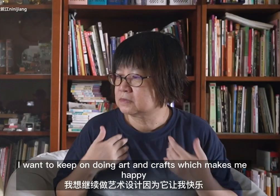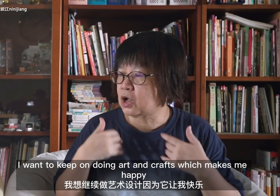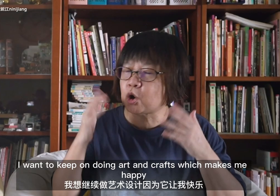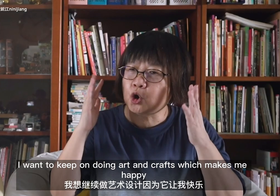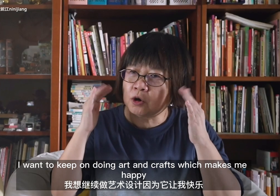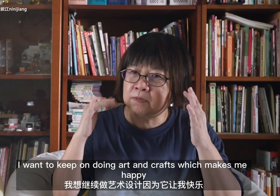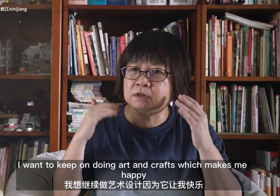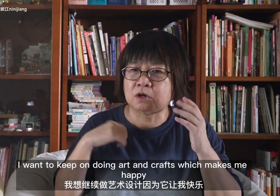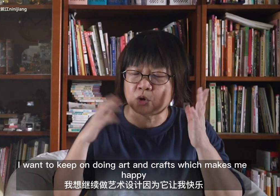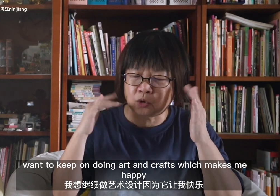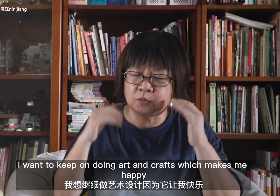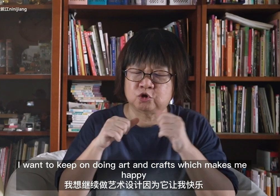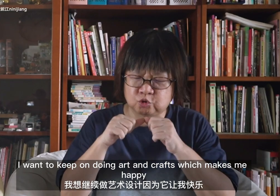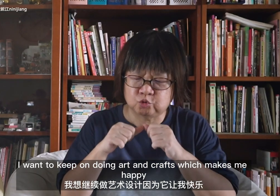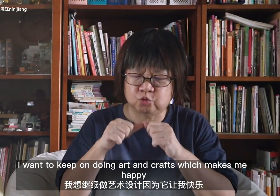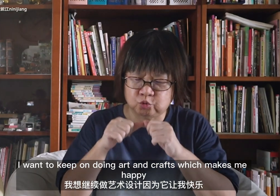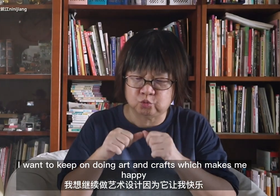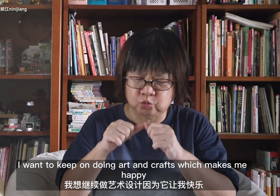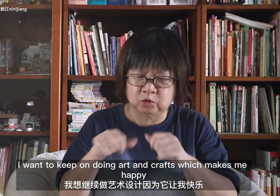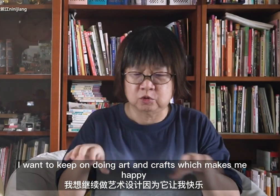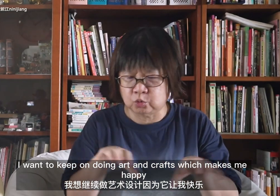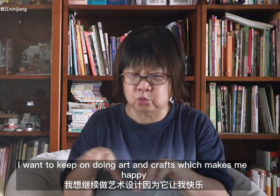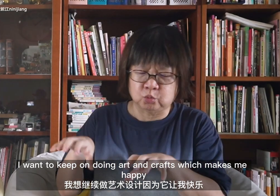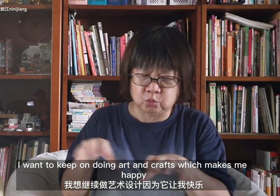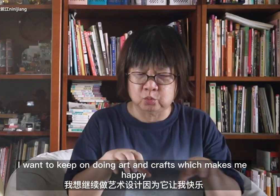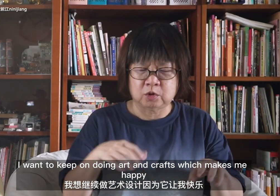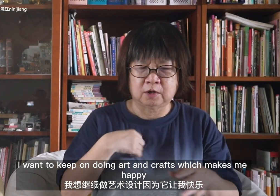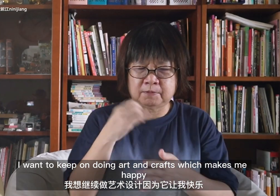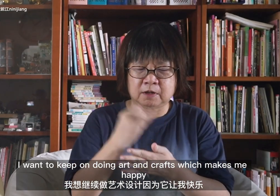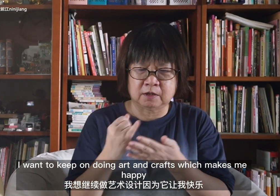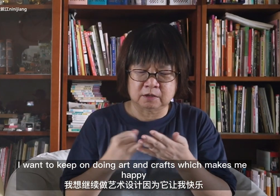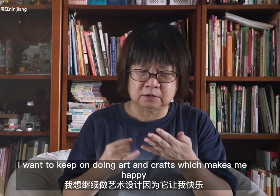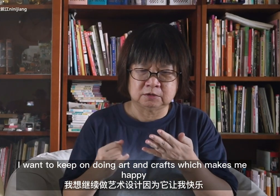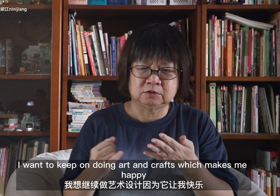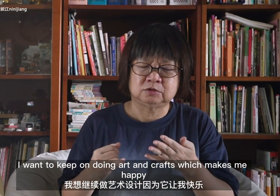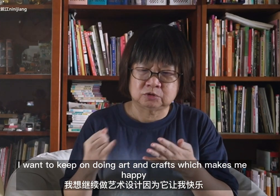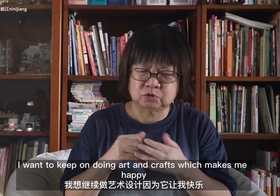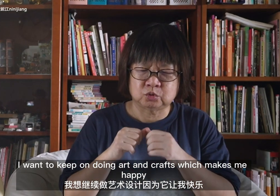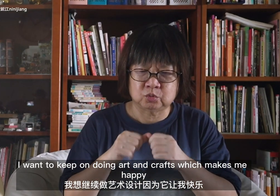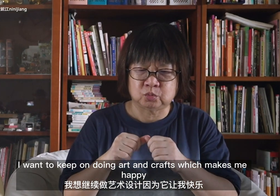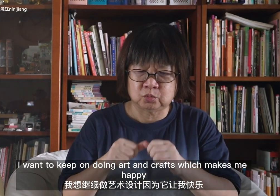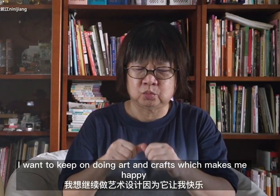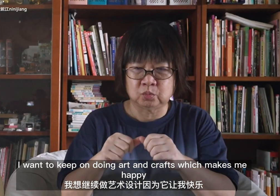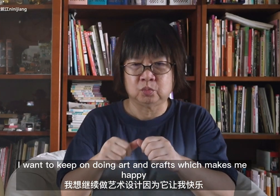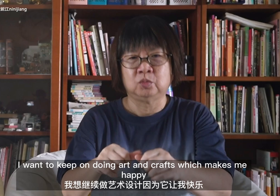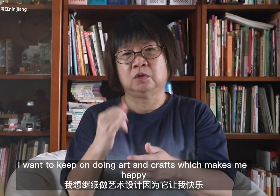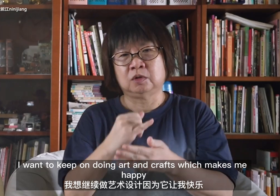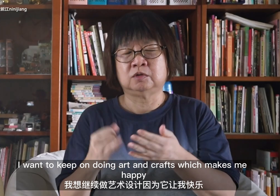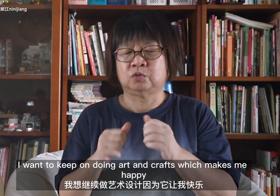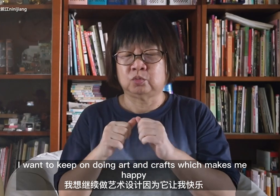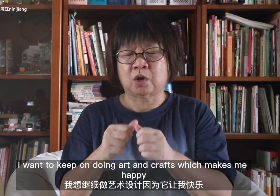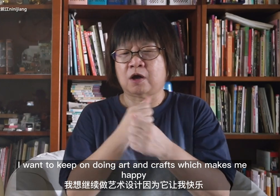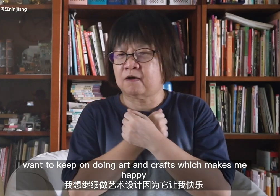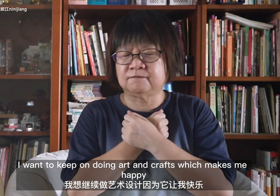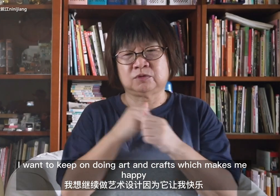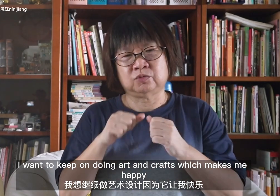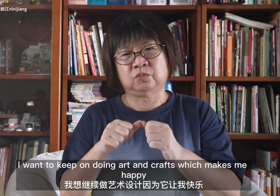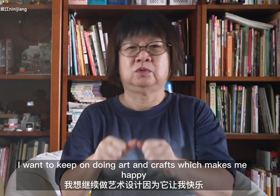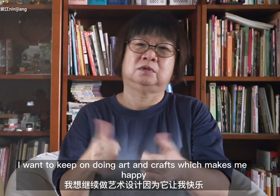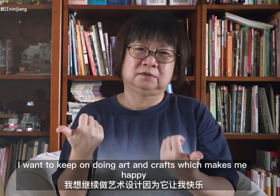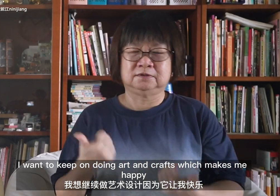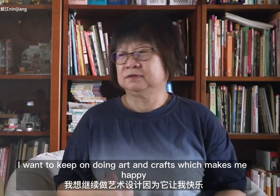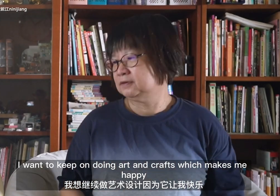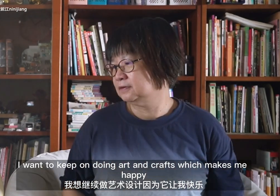I want to keep on doing art and crafts which makes me happy